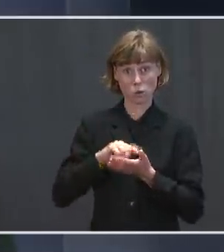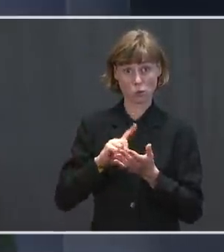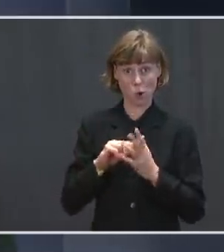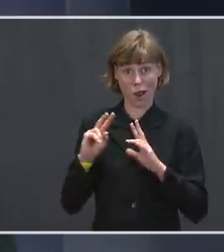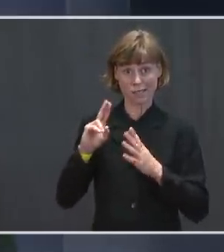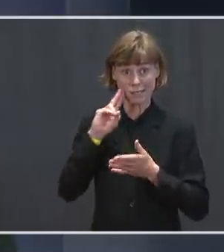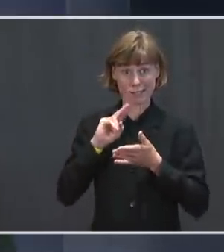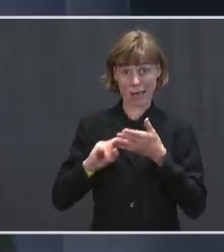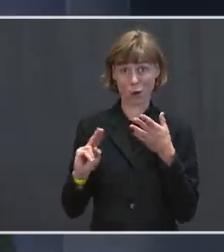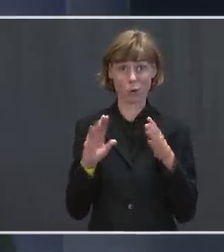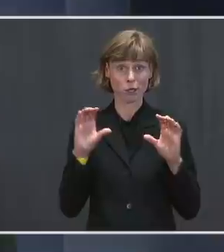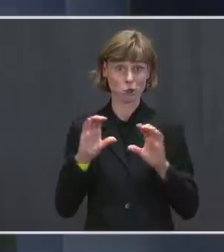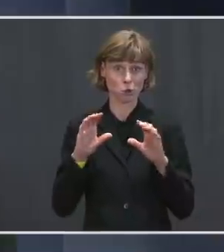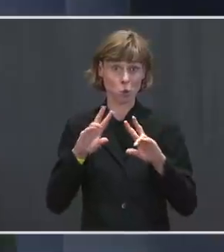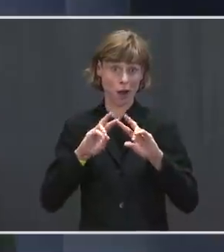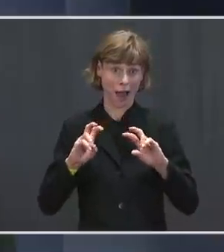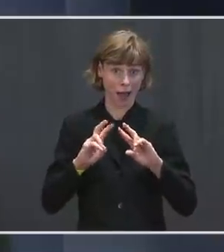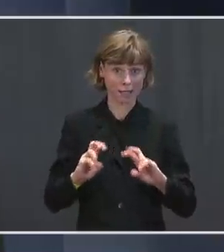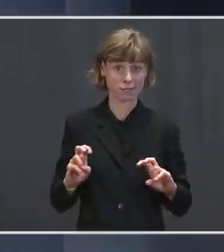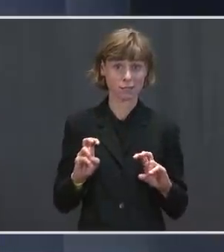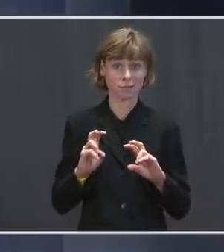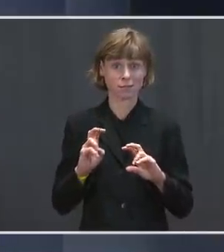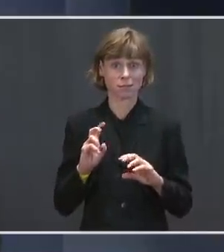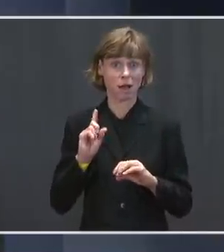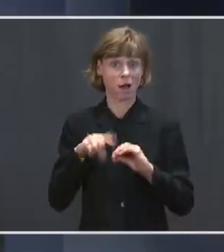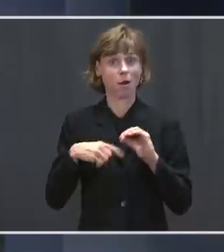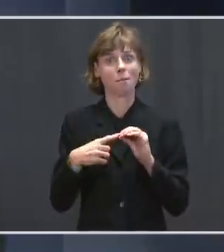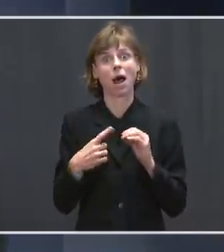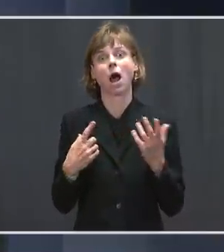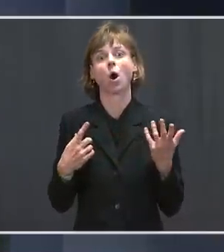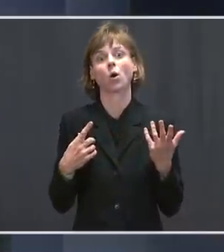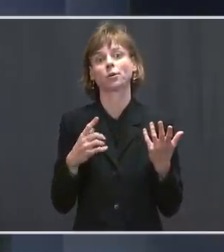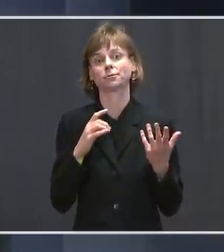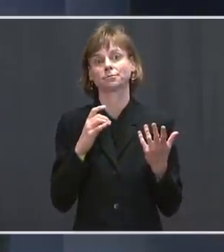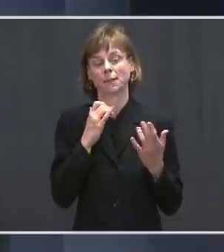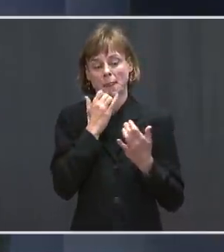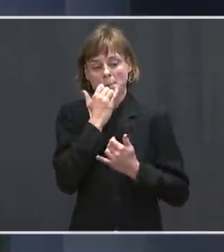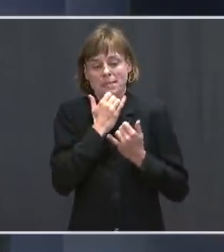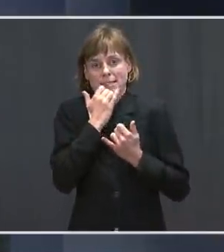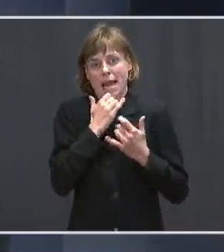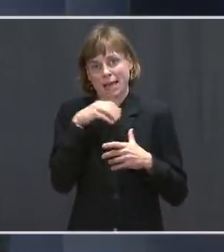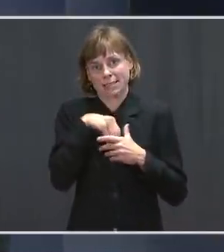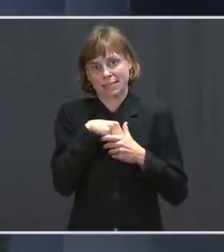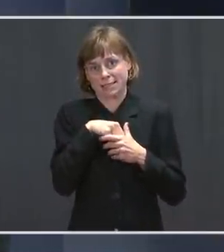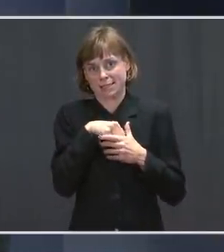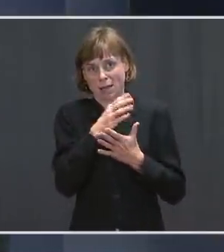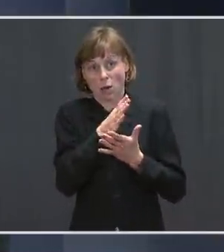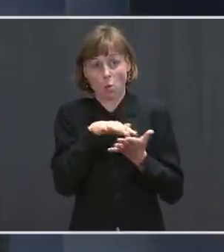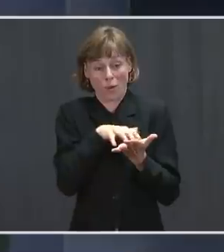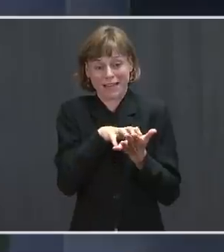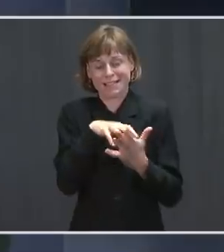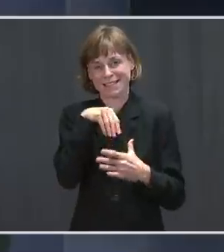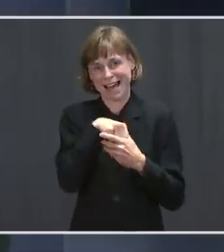on the fissures in the republican party and the actions that may be taken in congress as result.